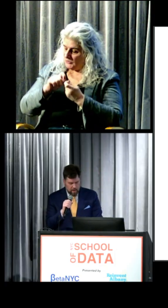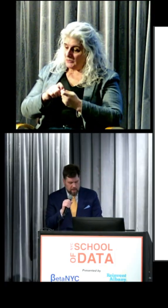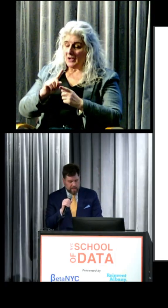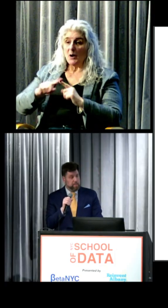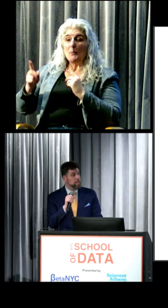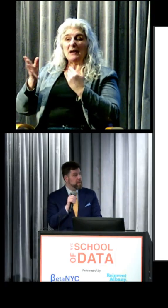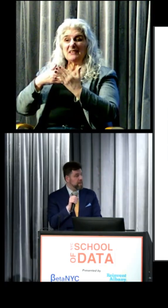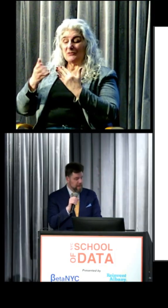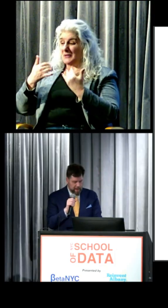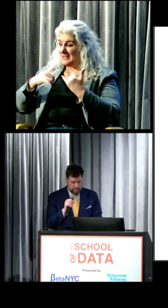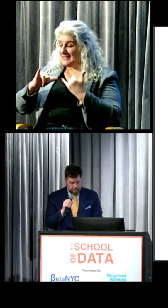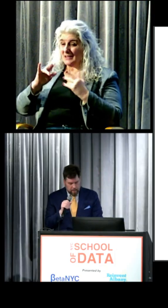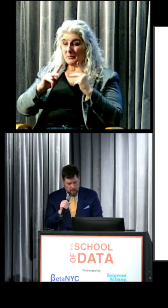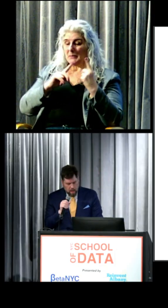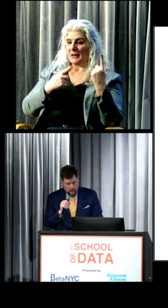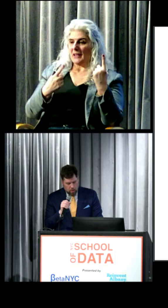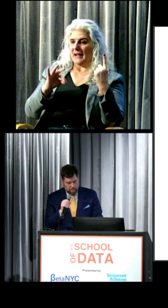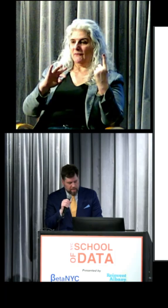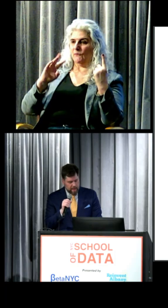making that you needed to do with Trivium?